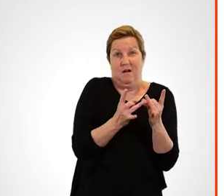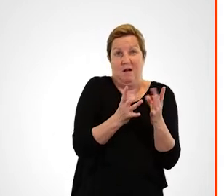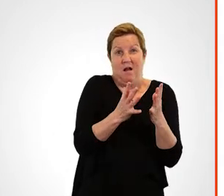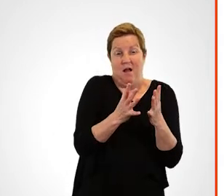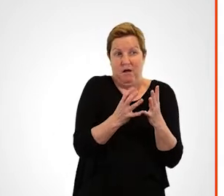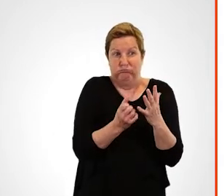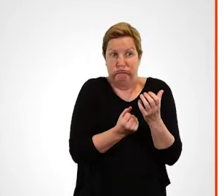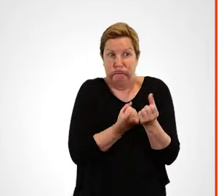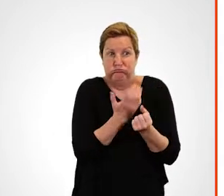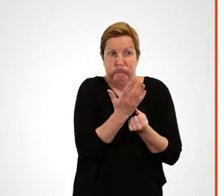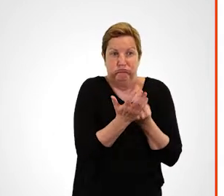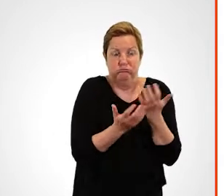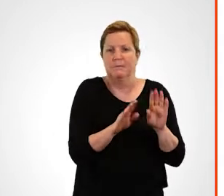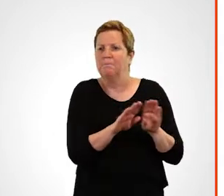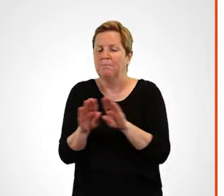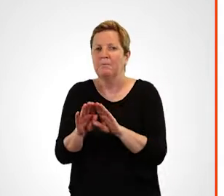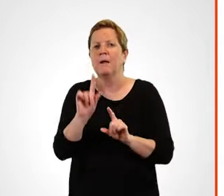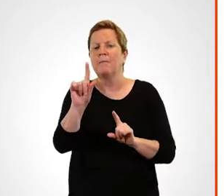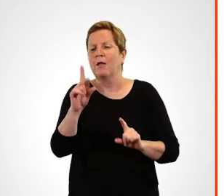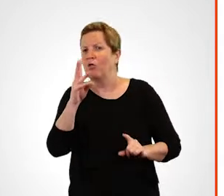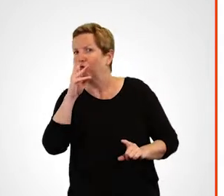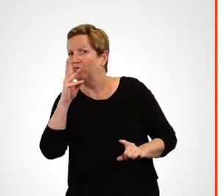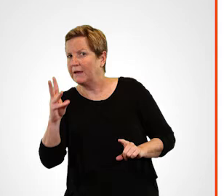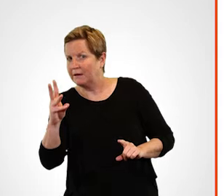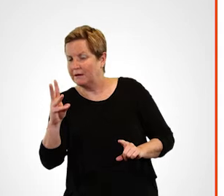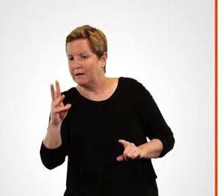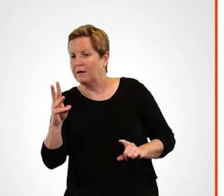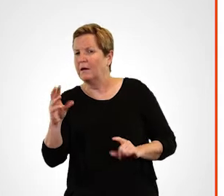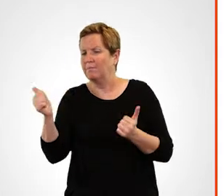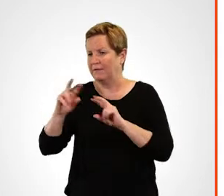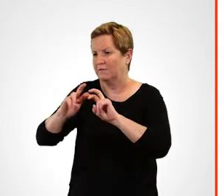However, by about the age of 3 there have been a number of studies -